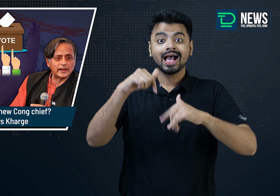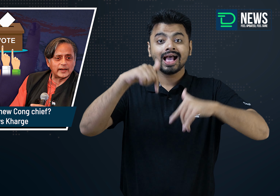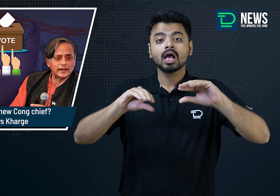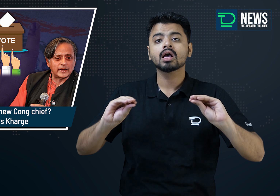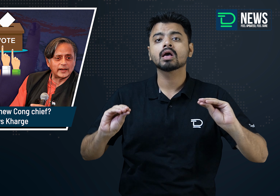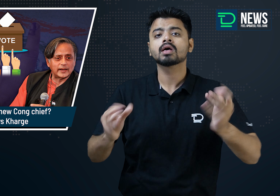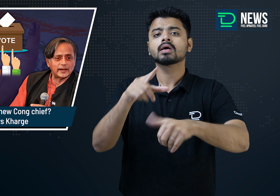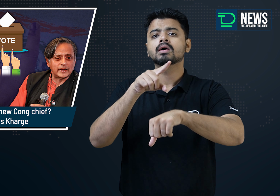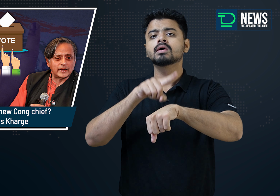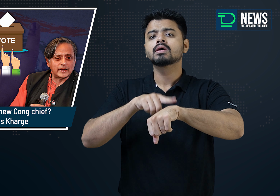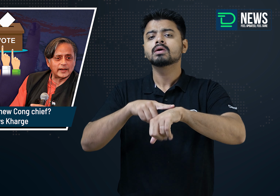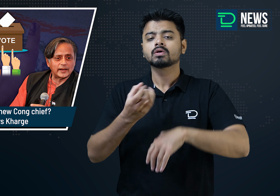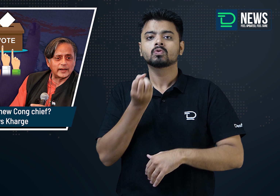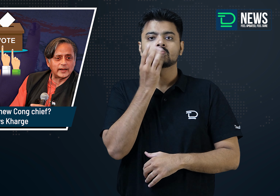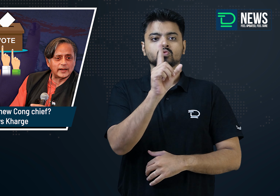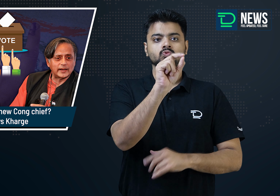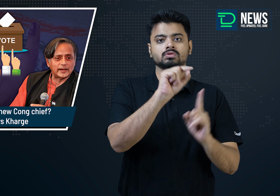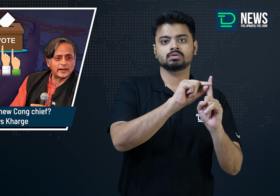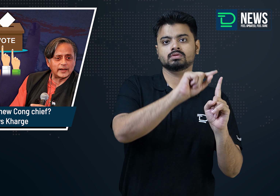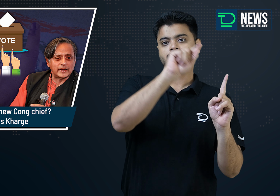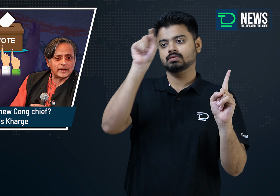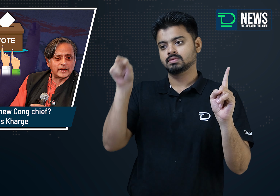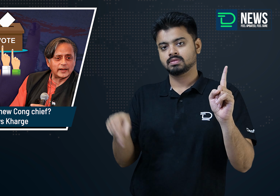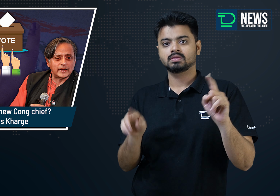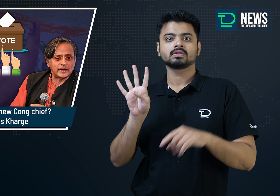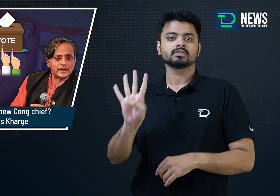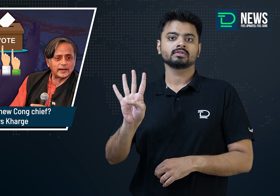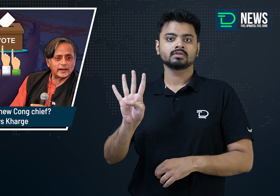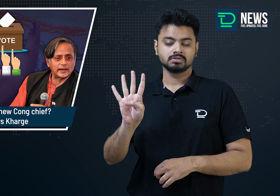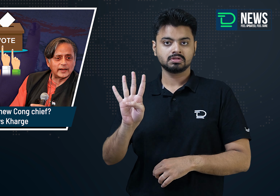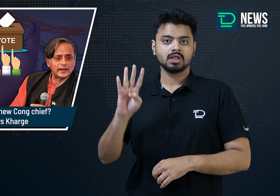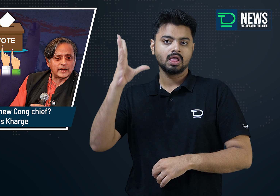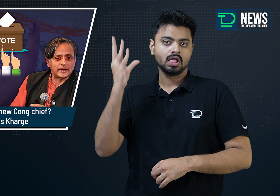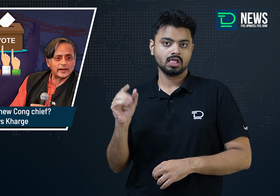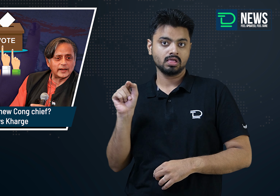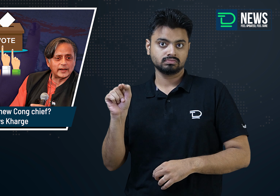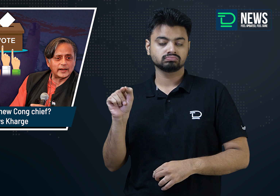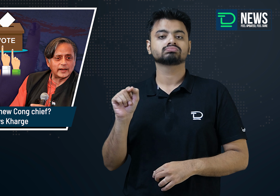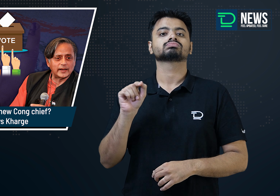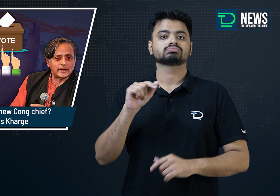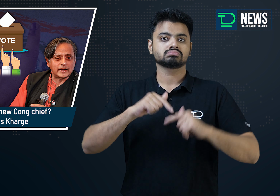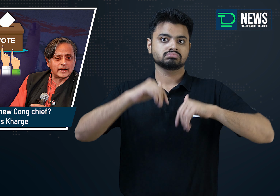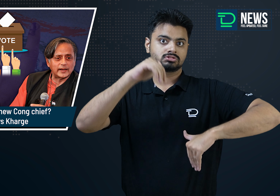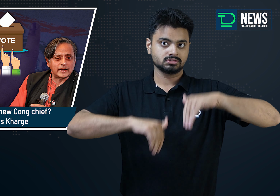Voting will be held from 10 am to 4 pm.